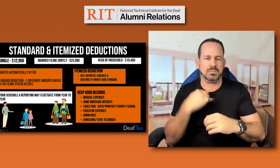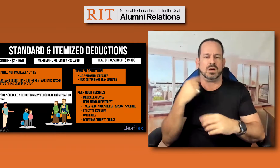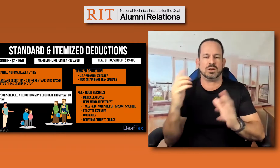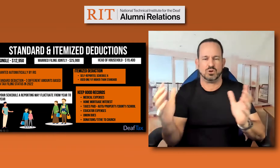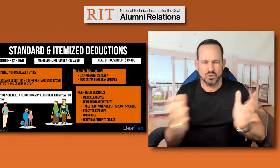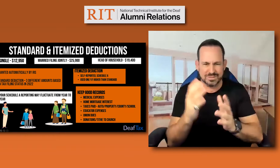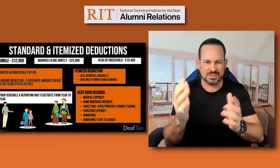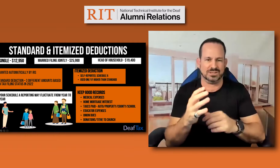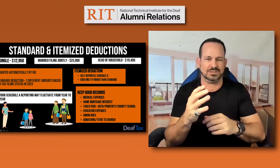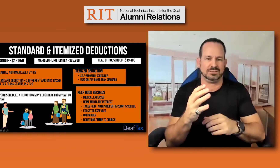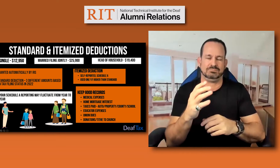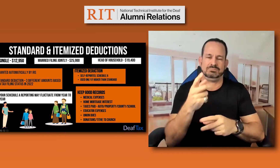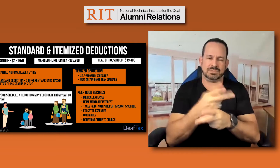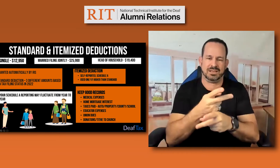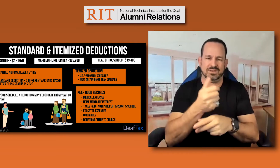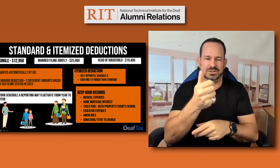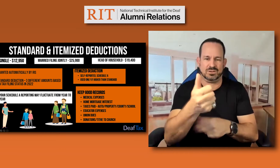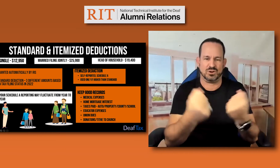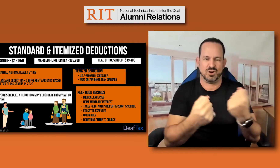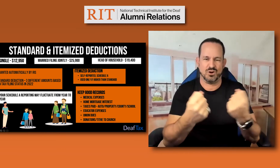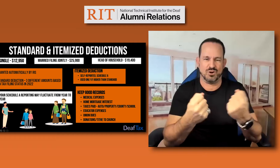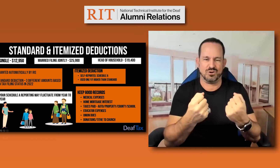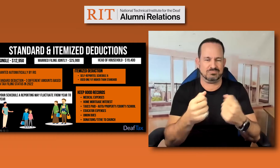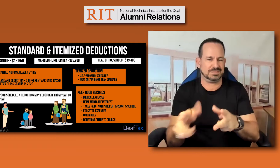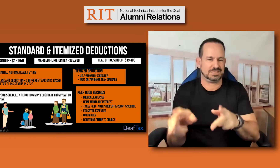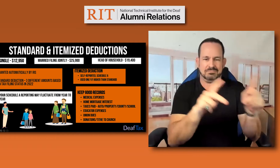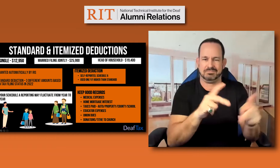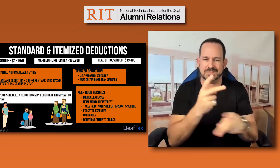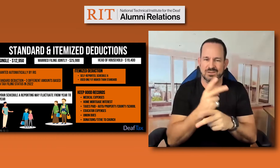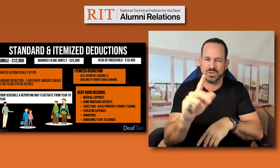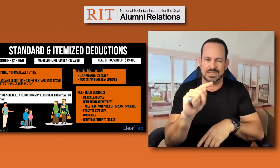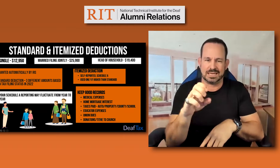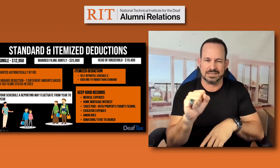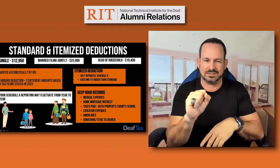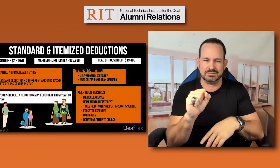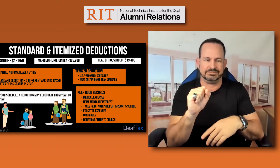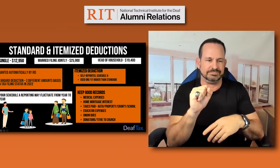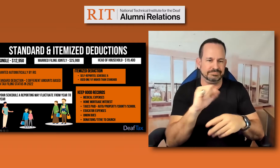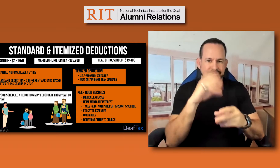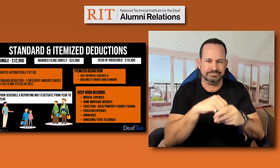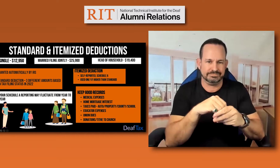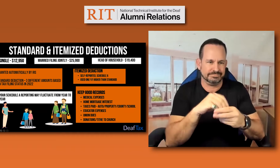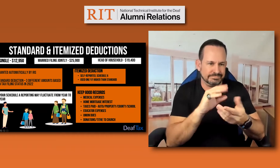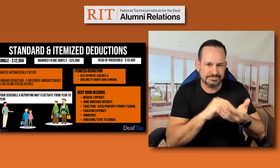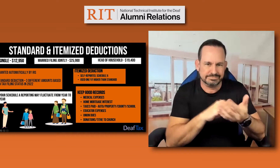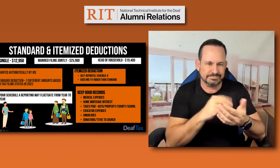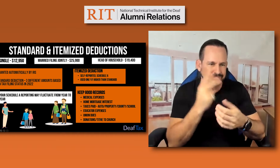and that spreadsheet as the year goes on, then you're ready to utilize that come tax time.